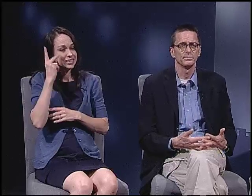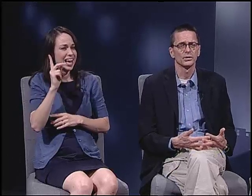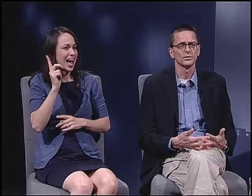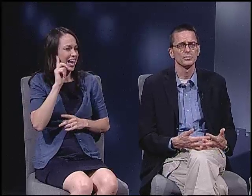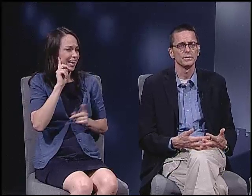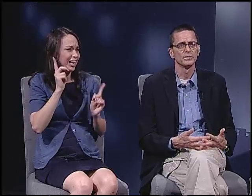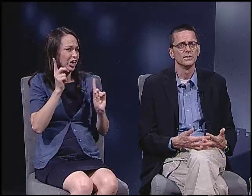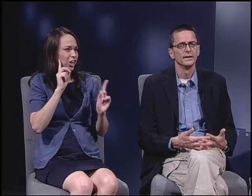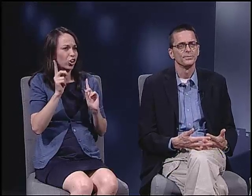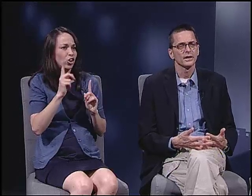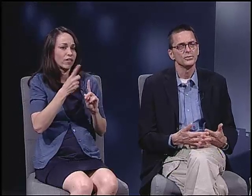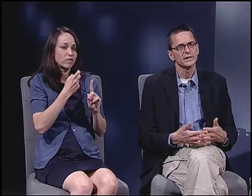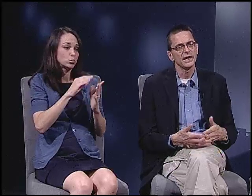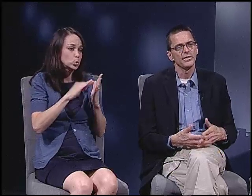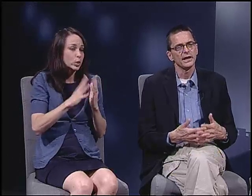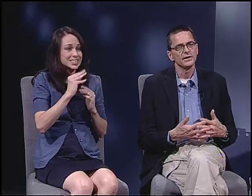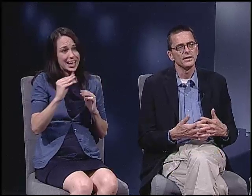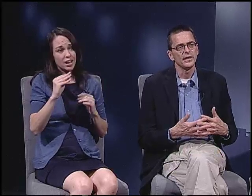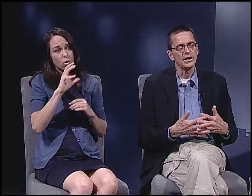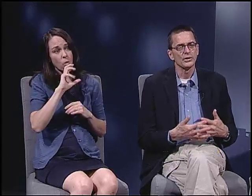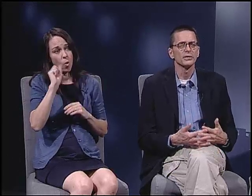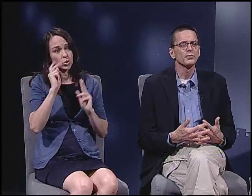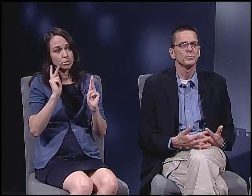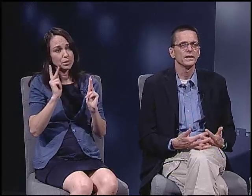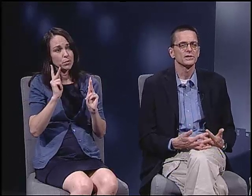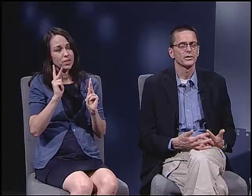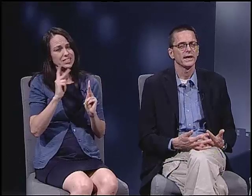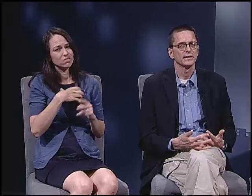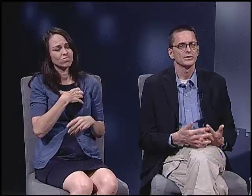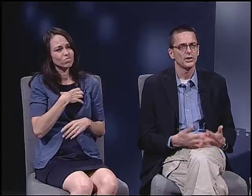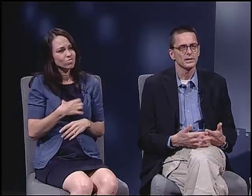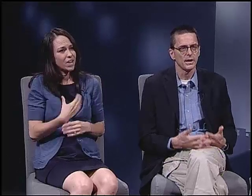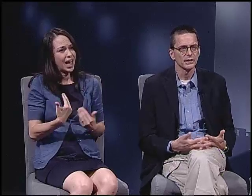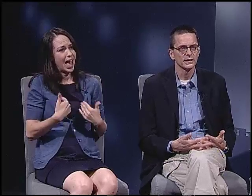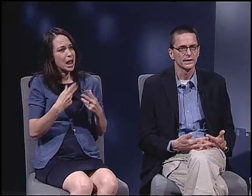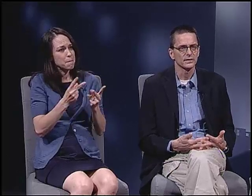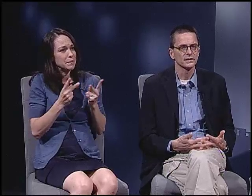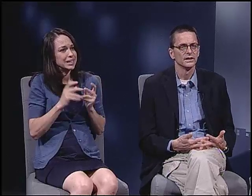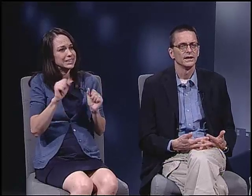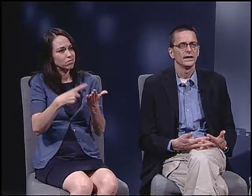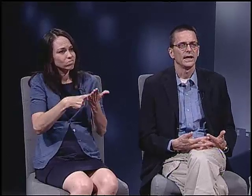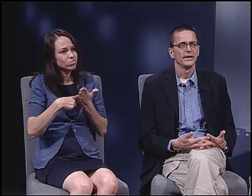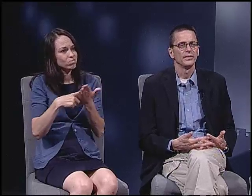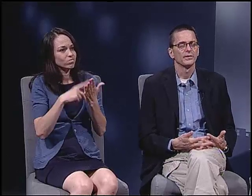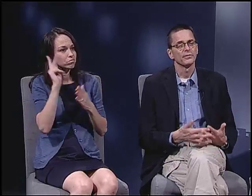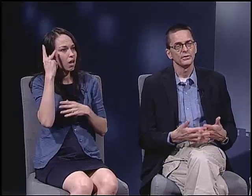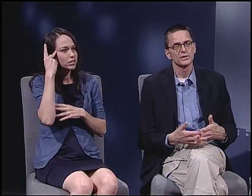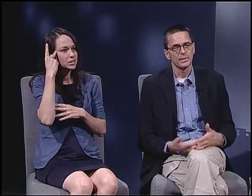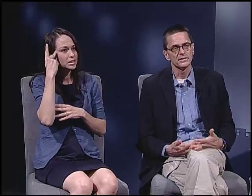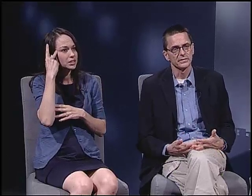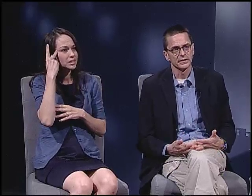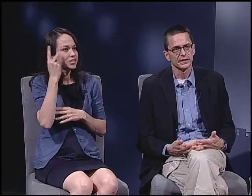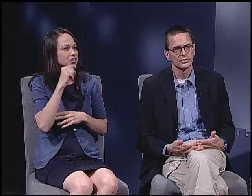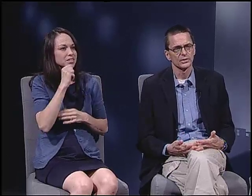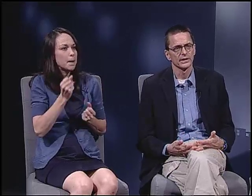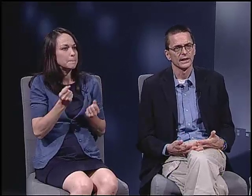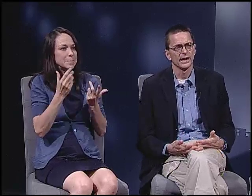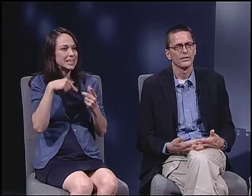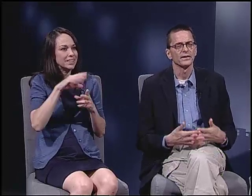but older people who say they yearn for a place where they can talk politics and there are few spaces in the culture that allow that.